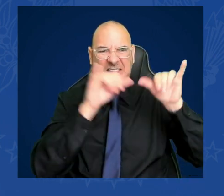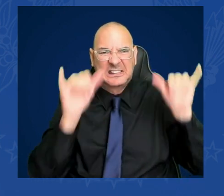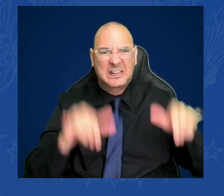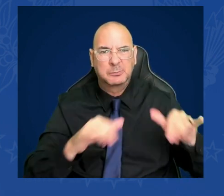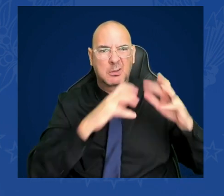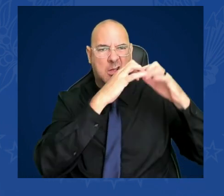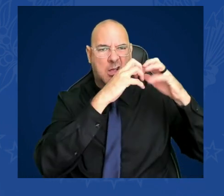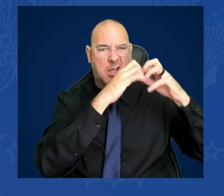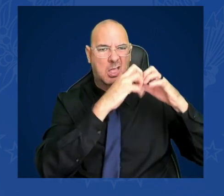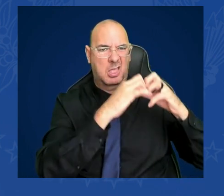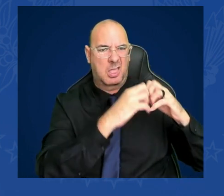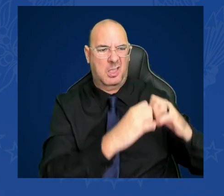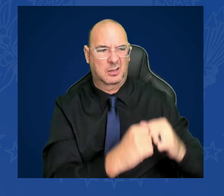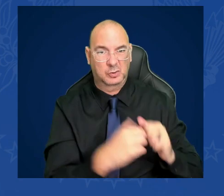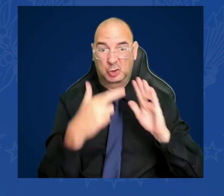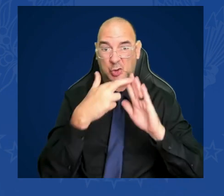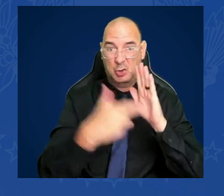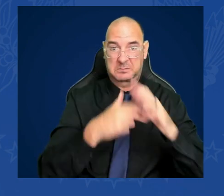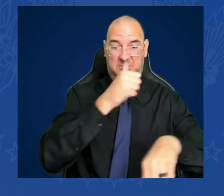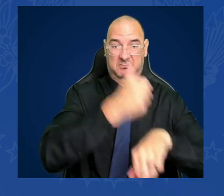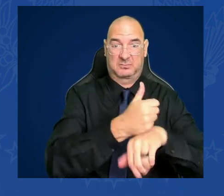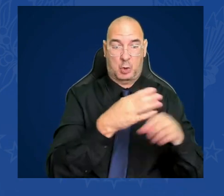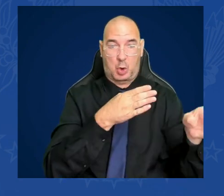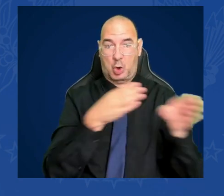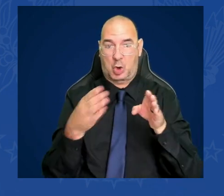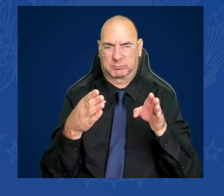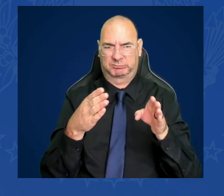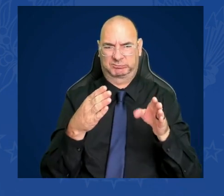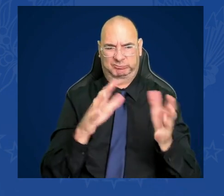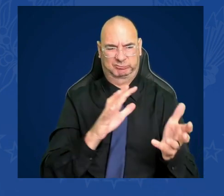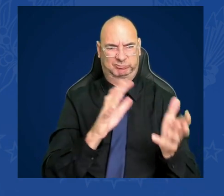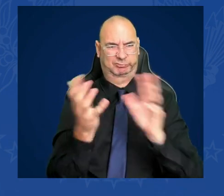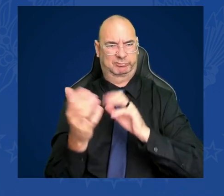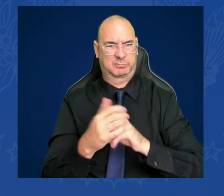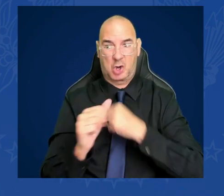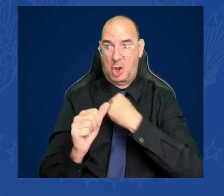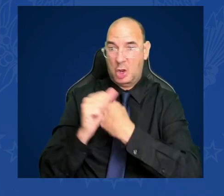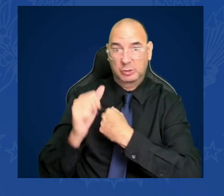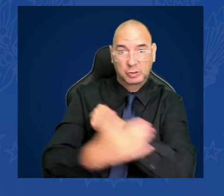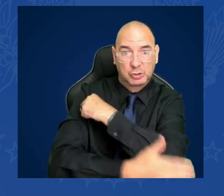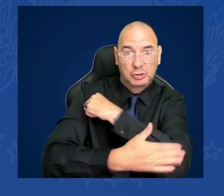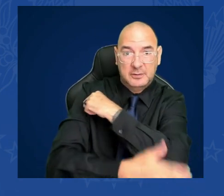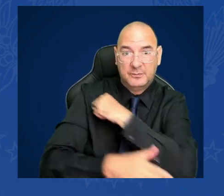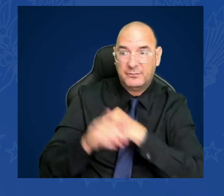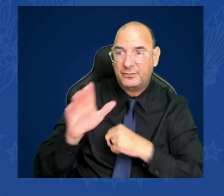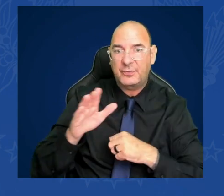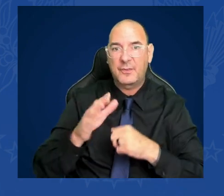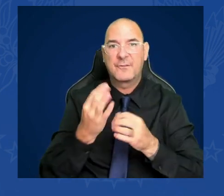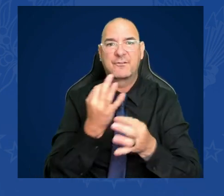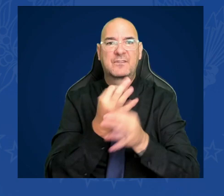nations that threaten the freedom of the seas, criminal gangs and traffickers